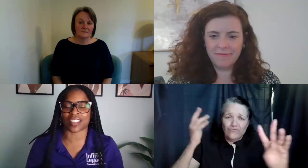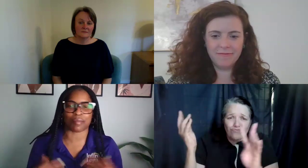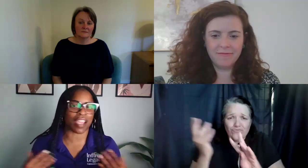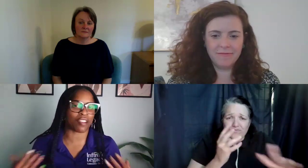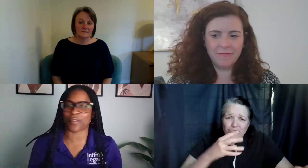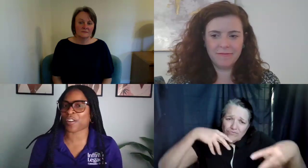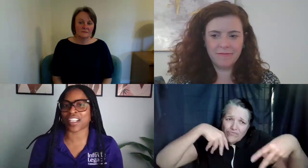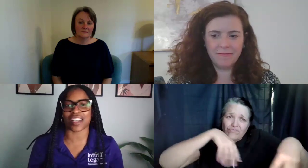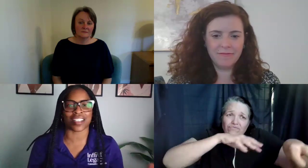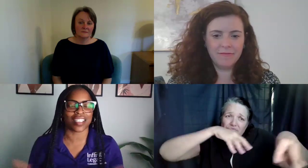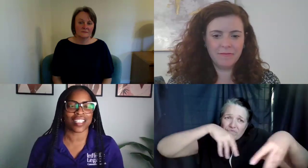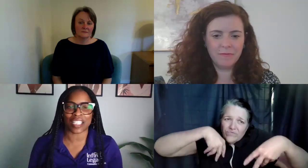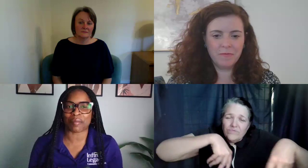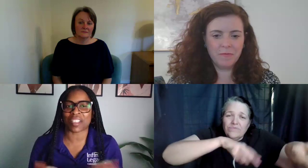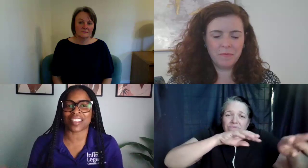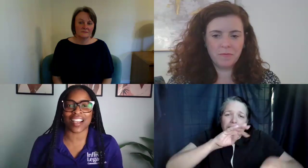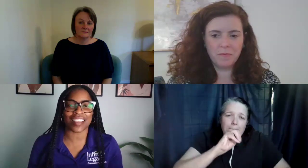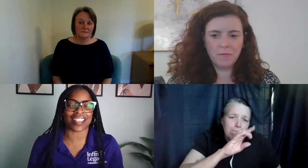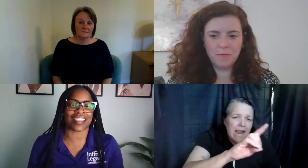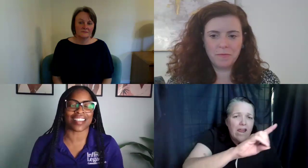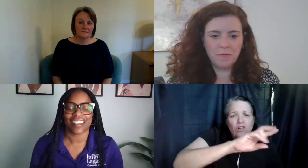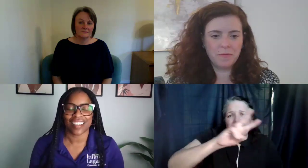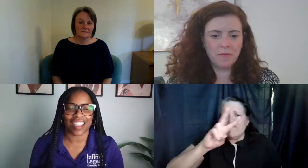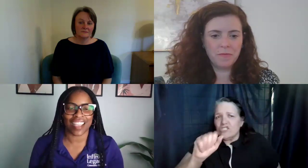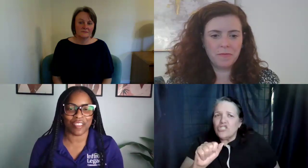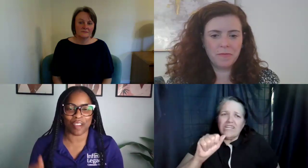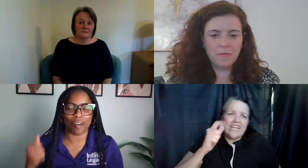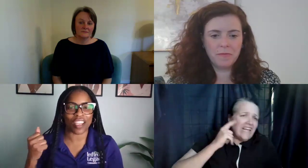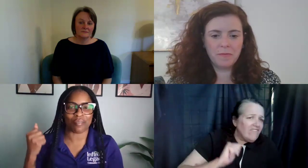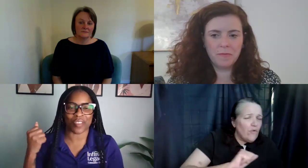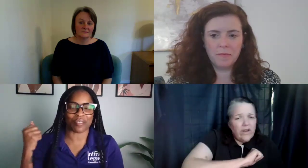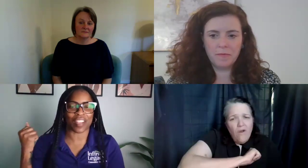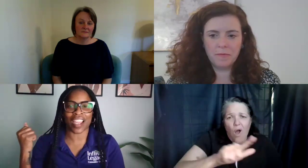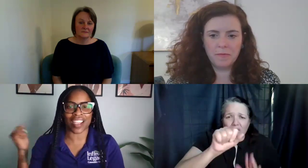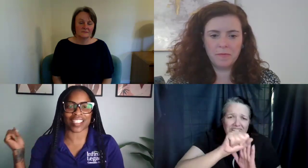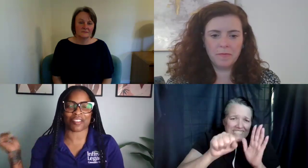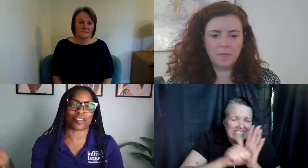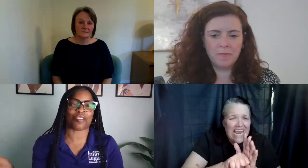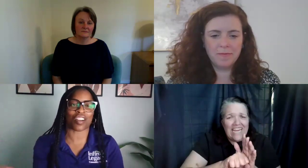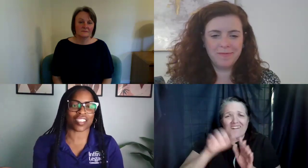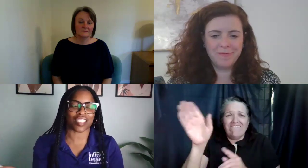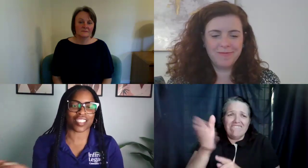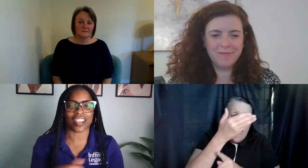Team California, Team Kentucky, and they walk in with their flags and go across the